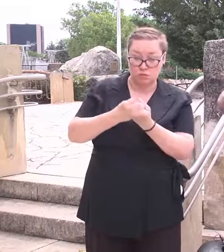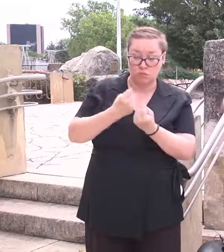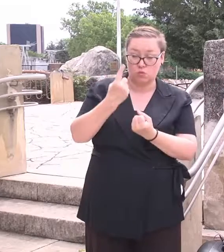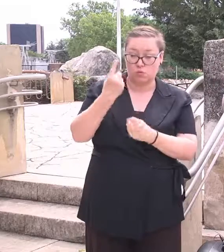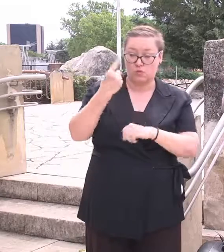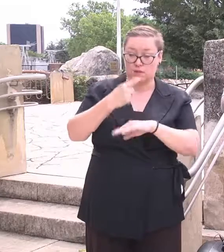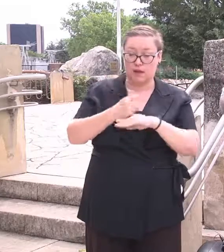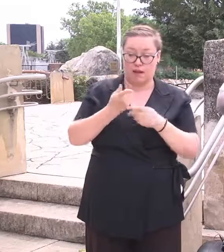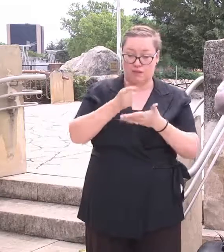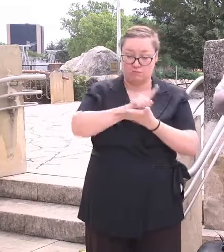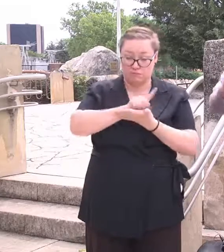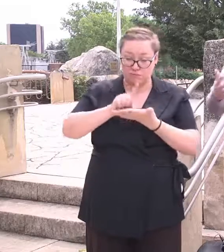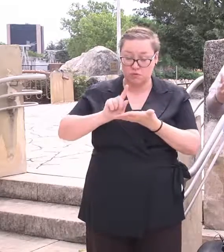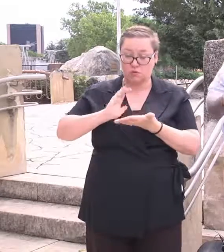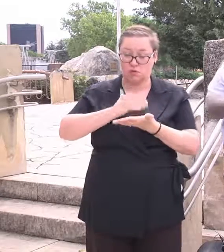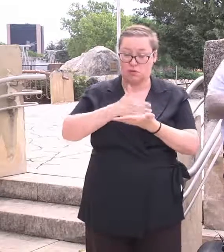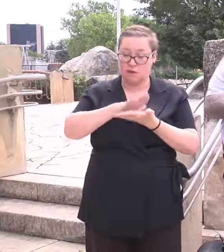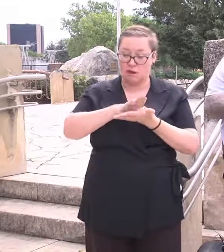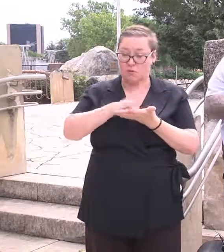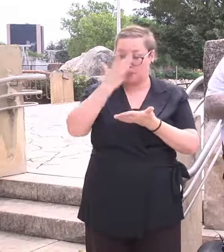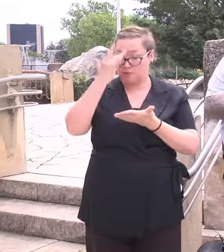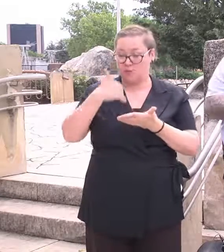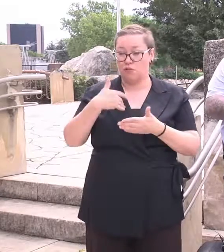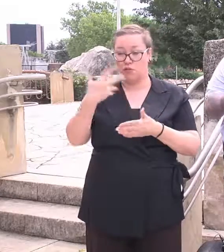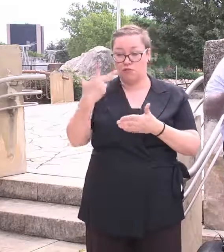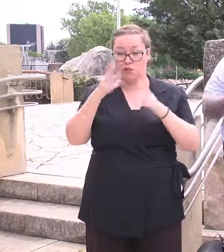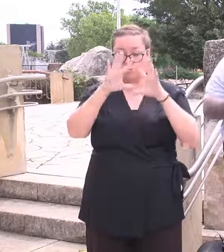during this time because we're say we're going to have three of them um you know reach out to